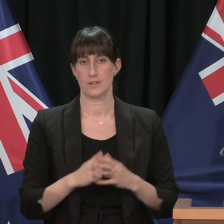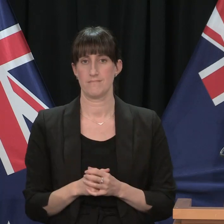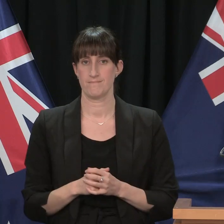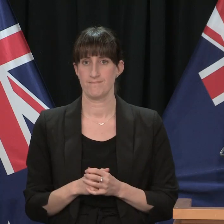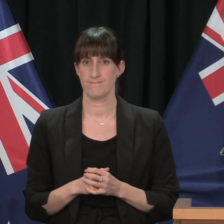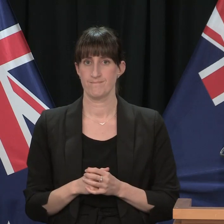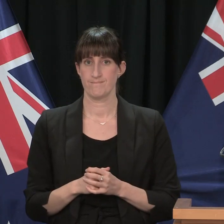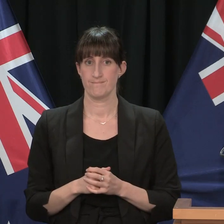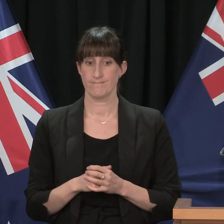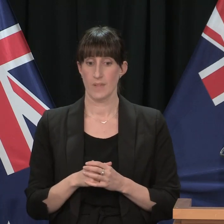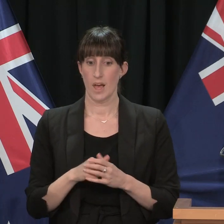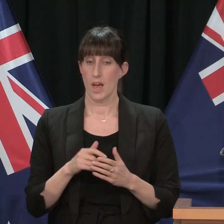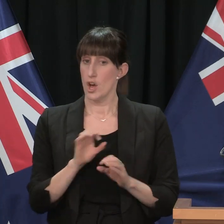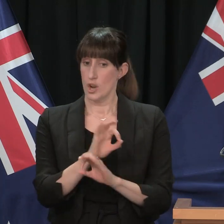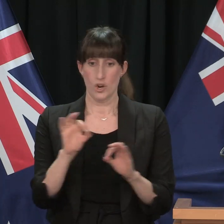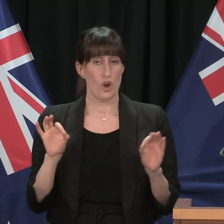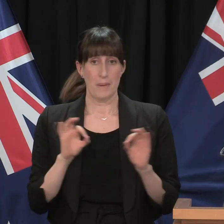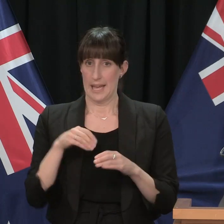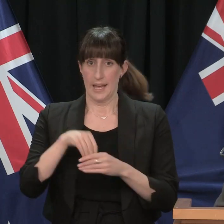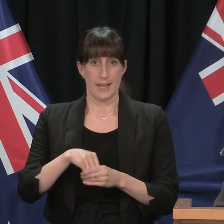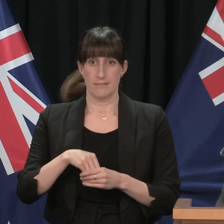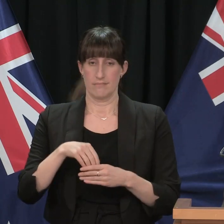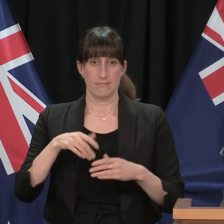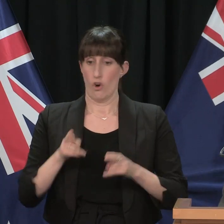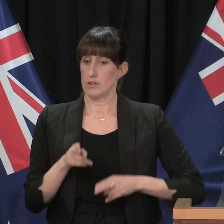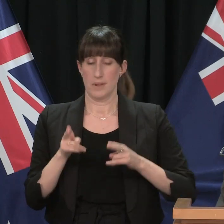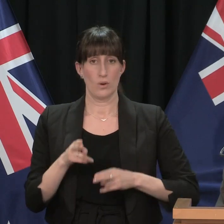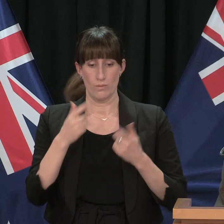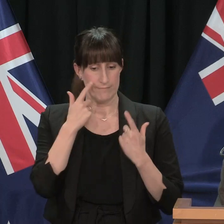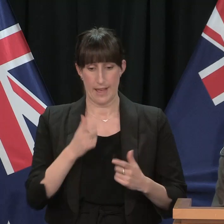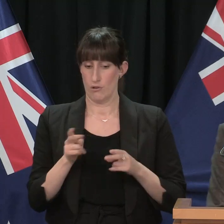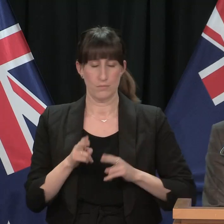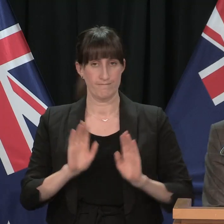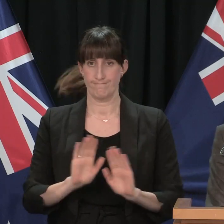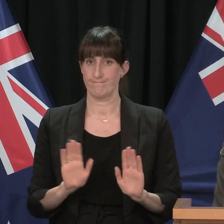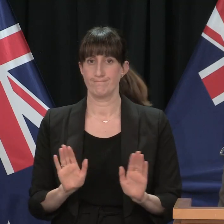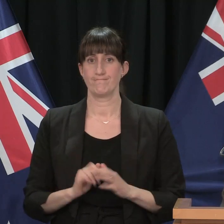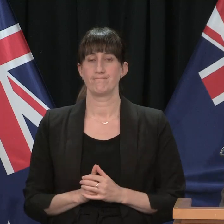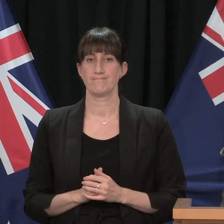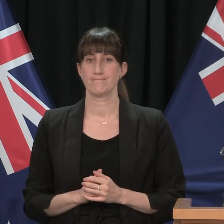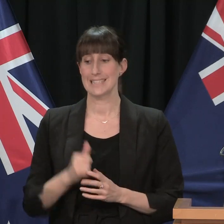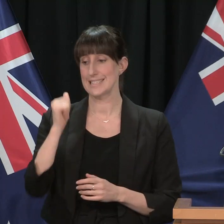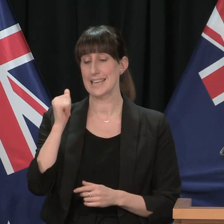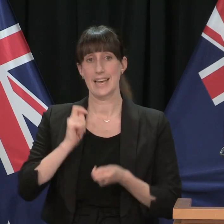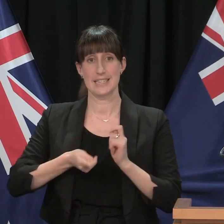reporting that number again today to the World Health Organization. No-one who is an